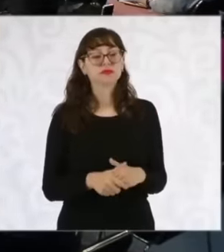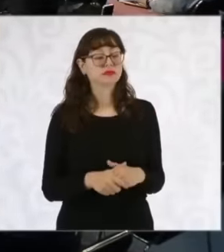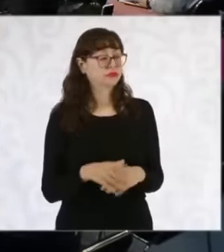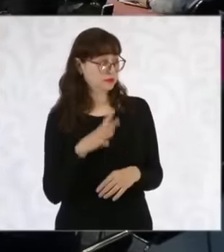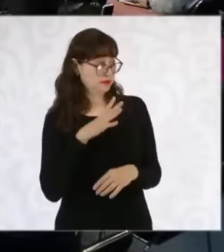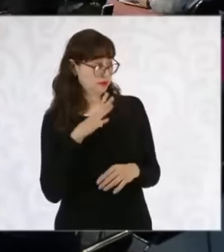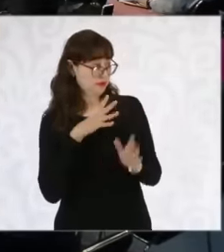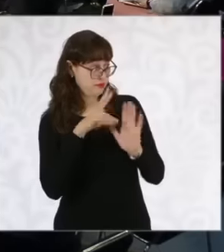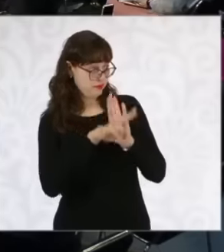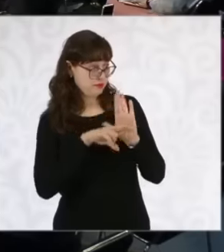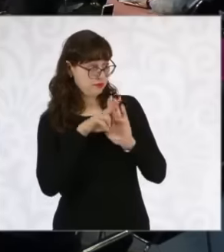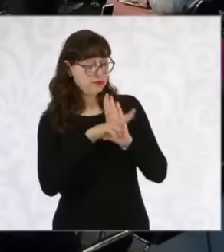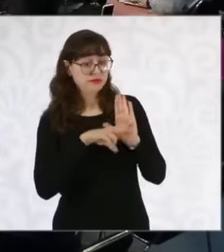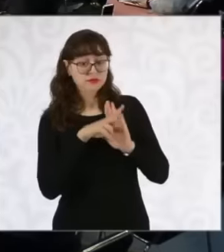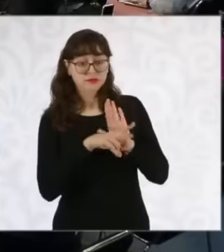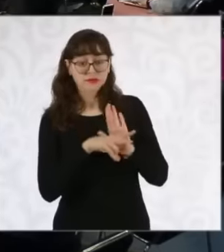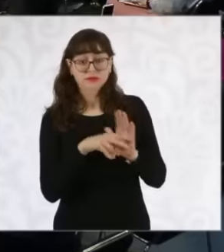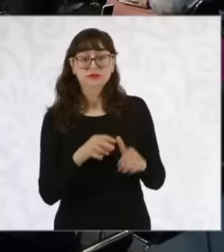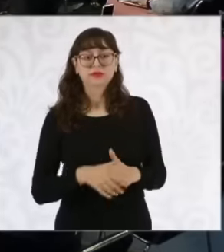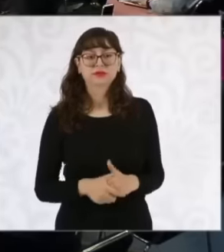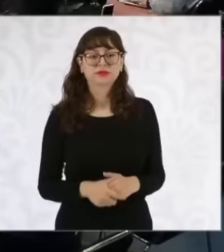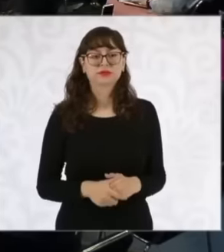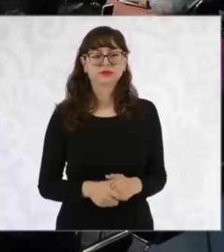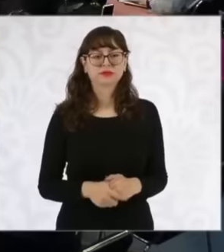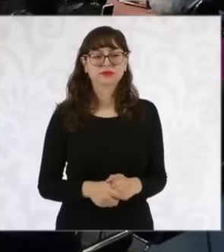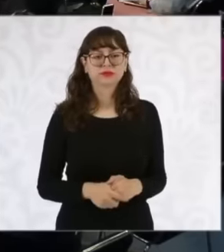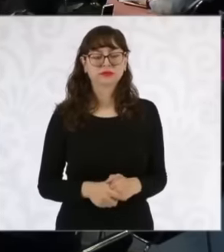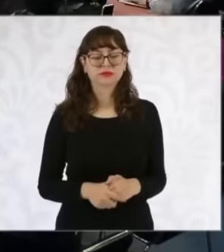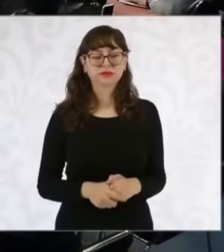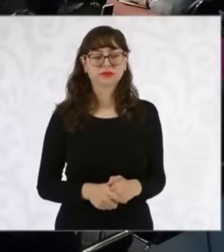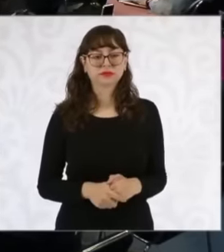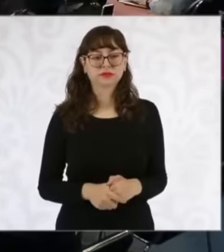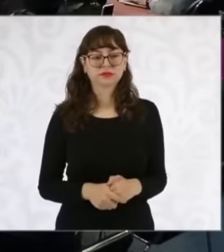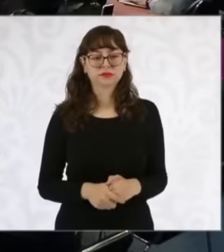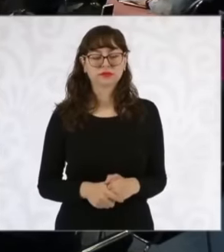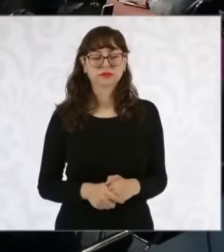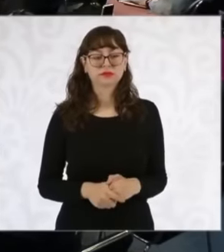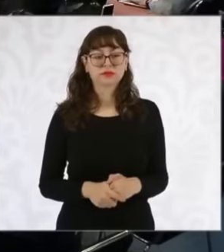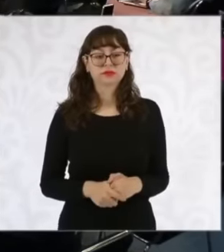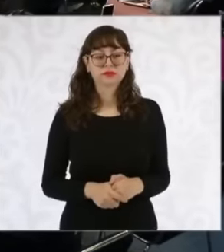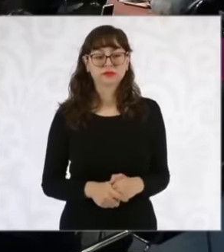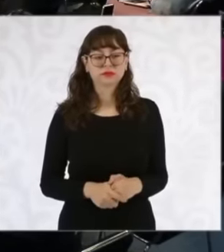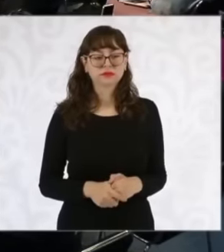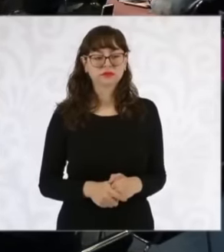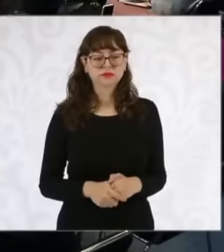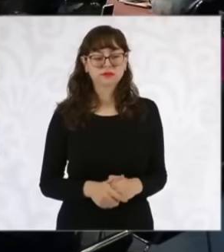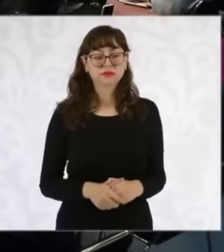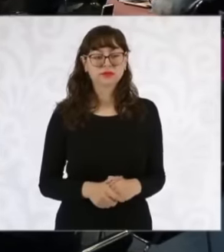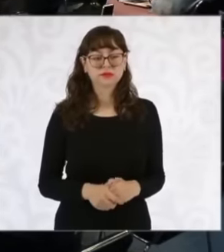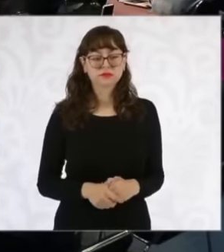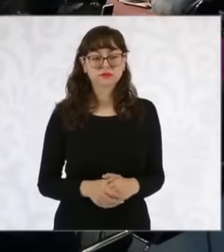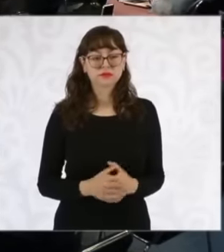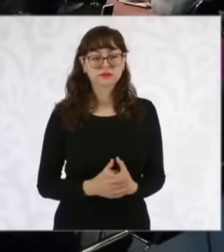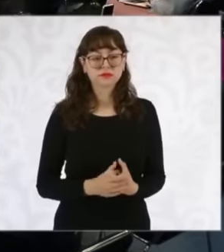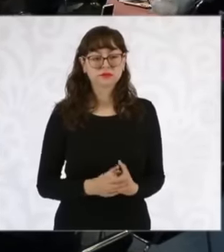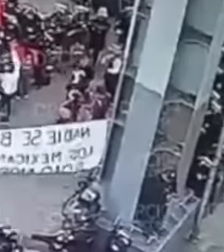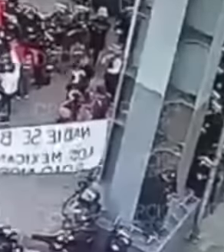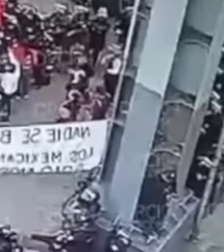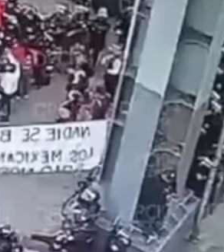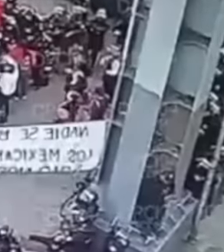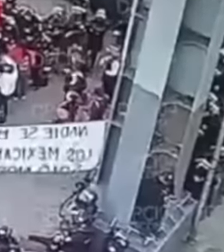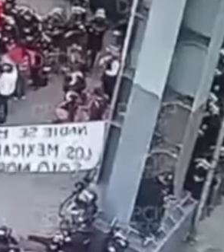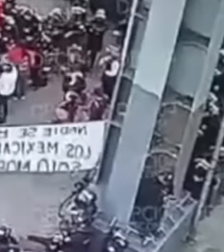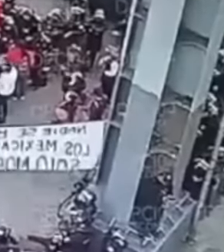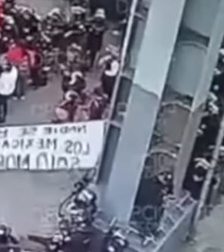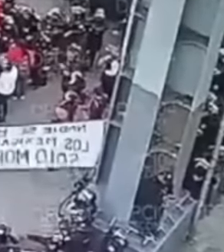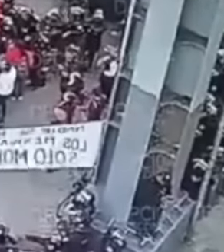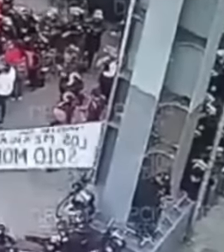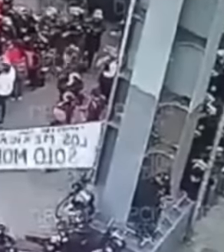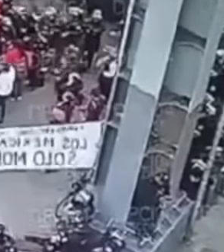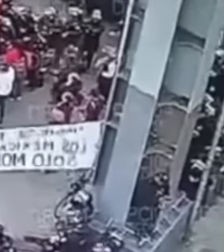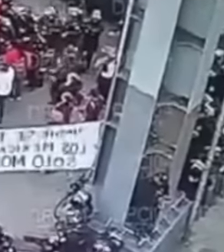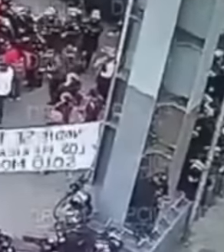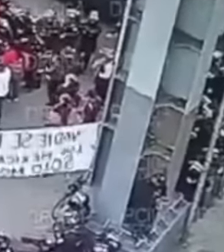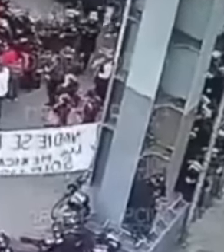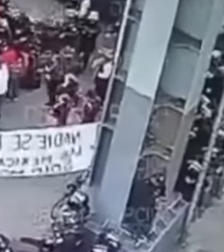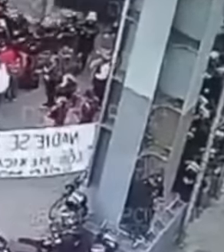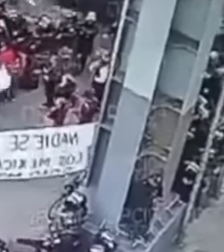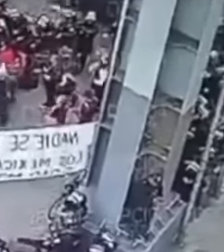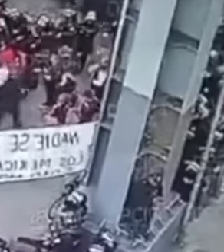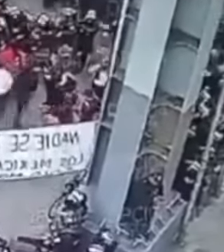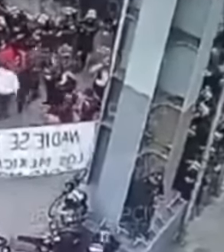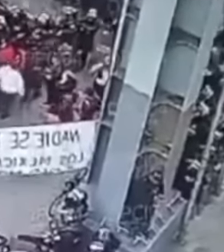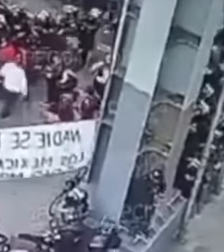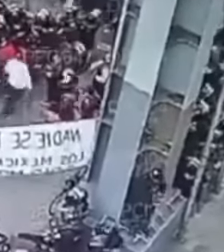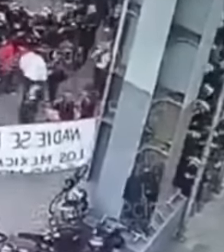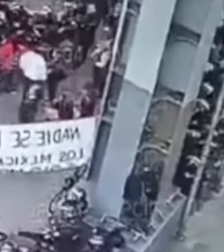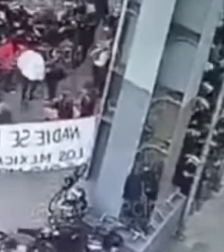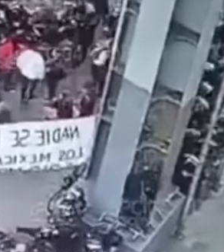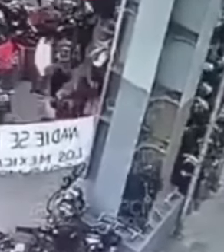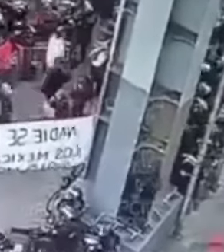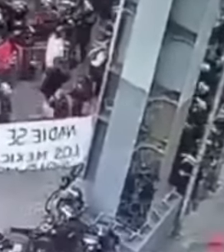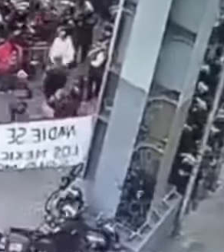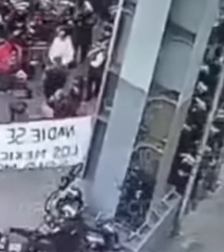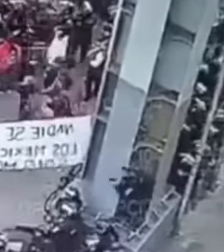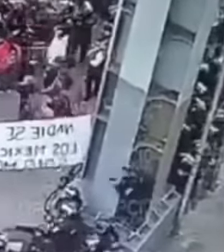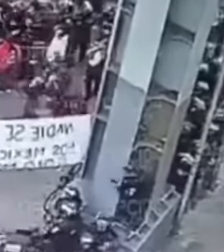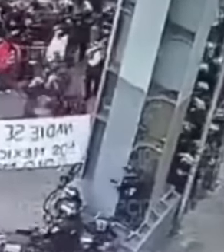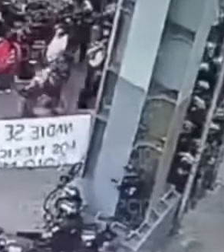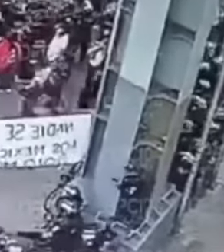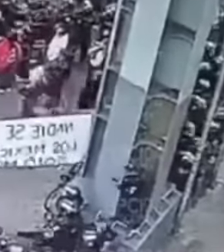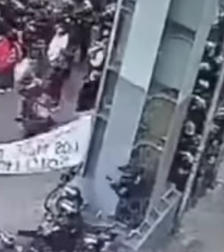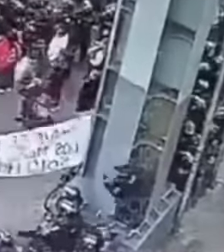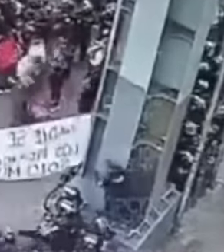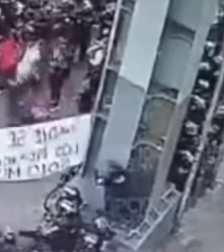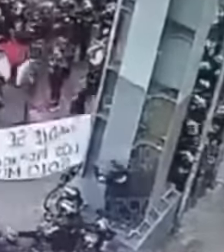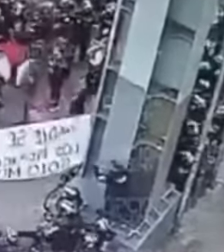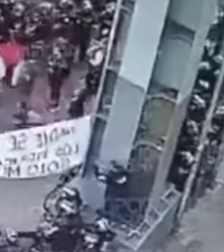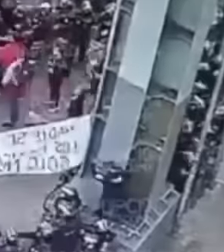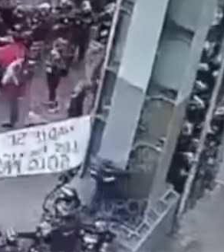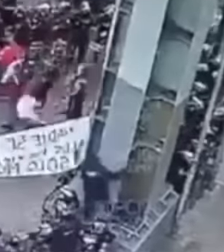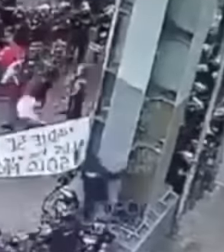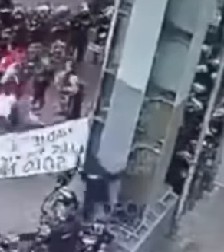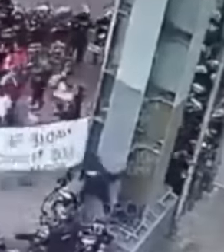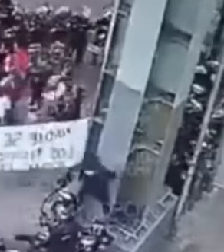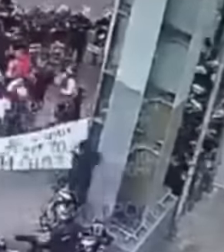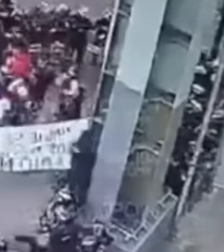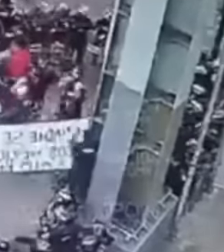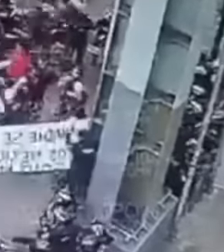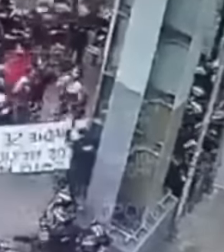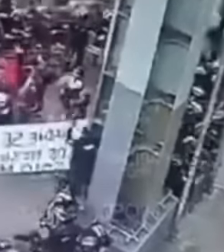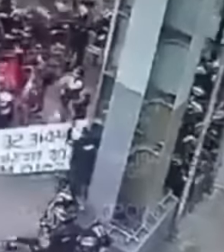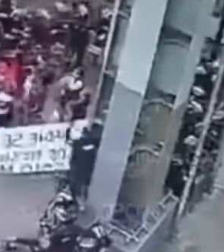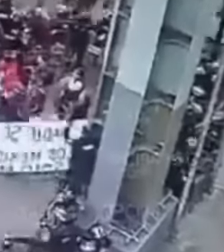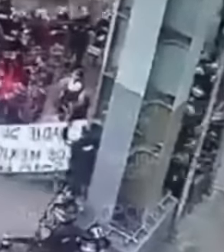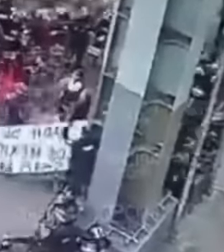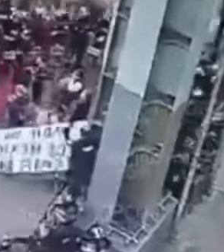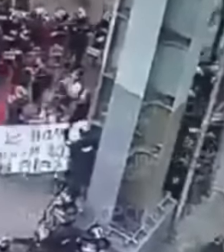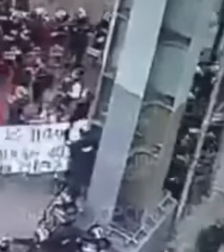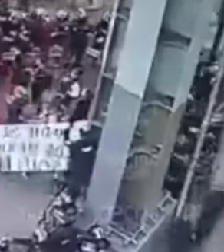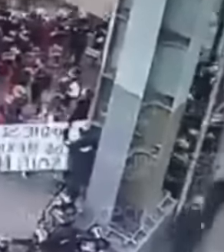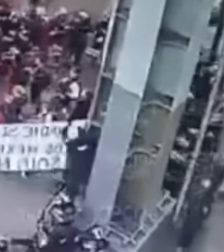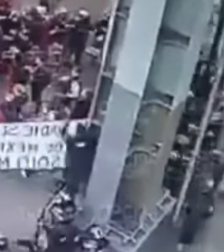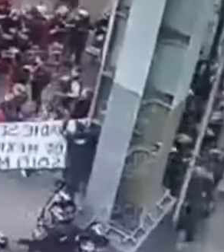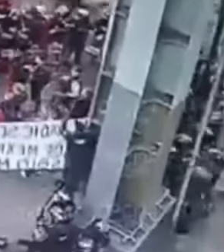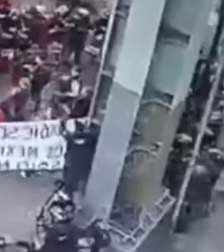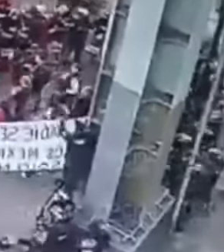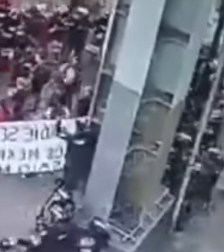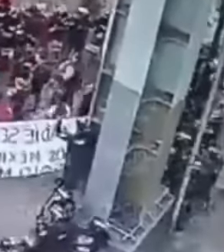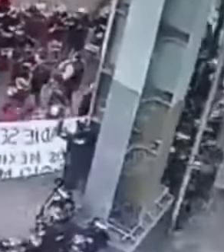video is out there. It's the moment when the Formula 1 drivers are entering,